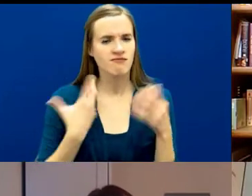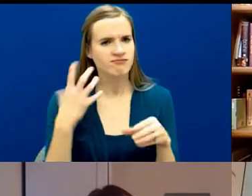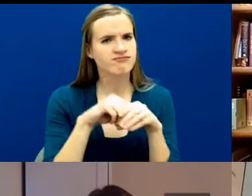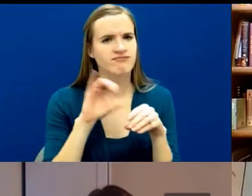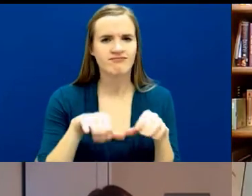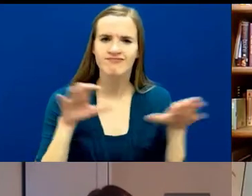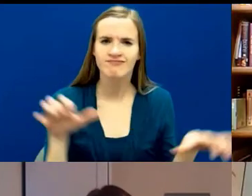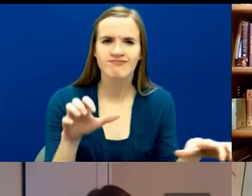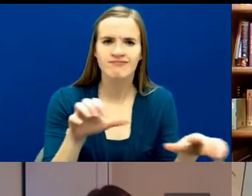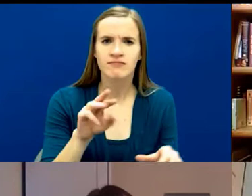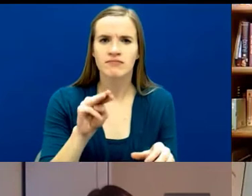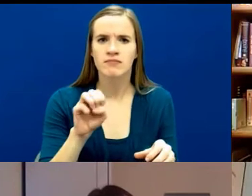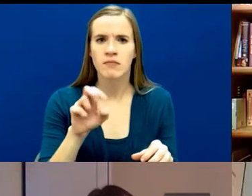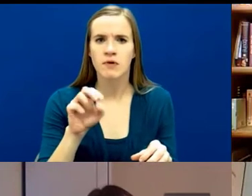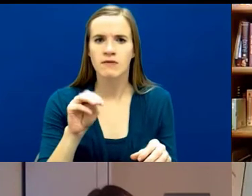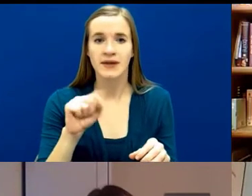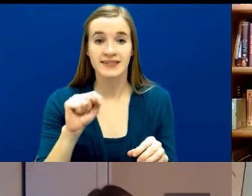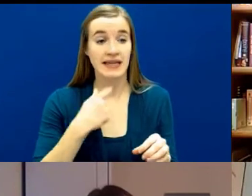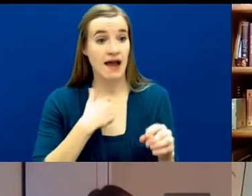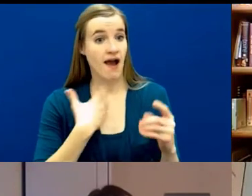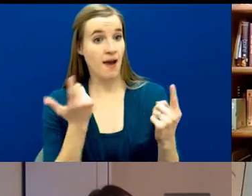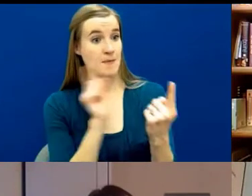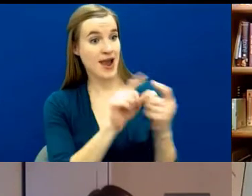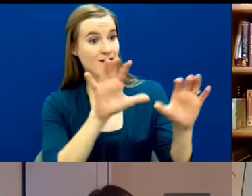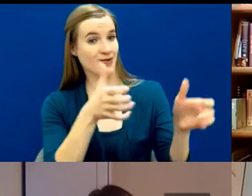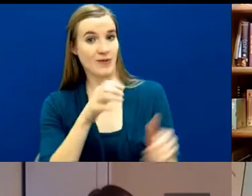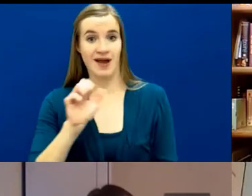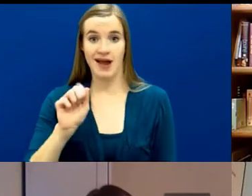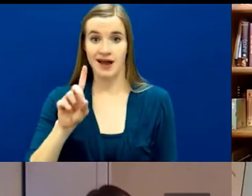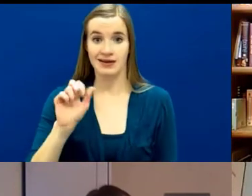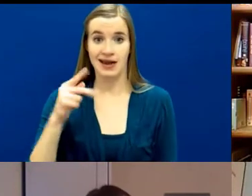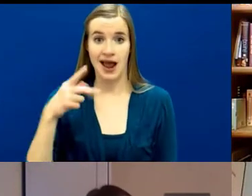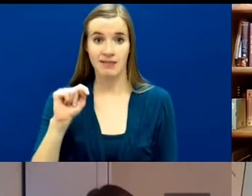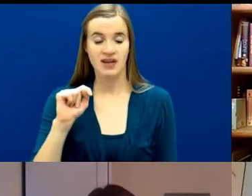met ADAPT, it was the first time that I'd ever seen other people with